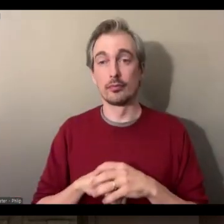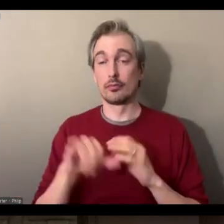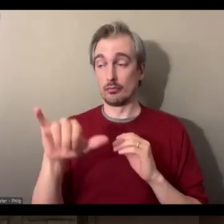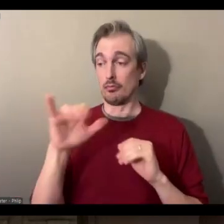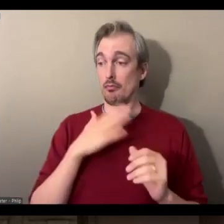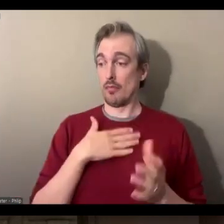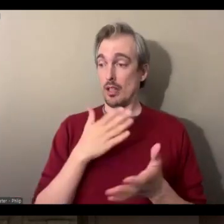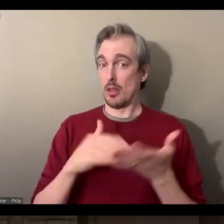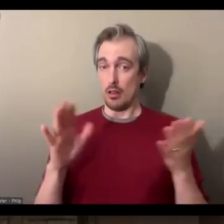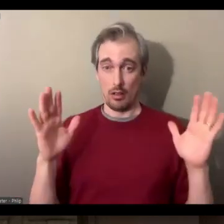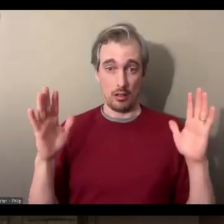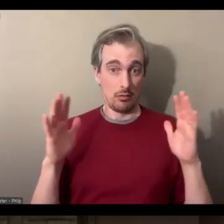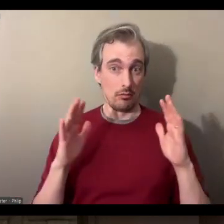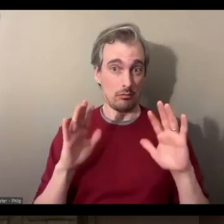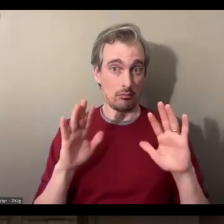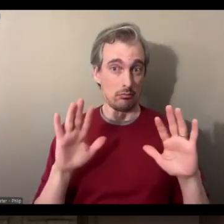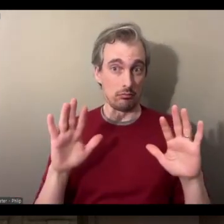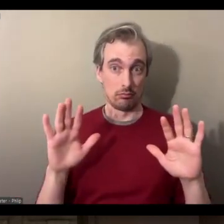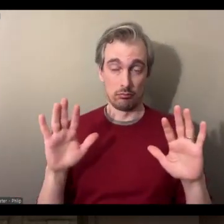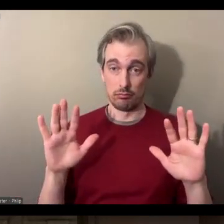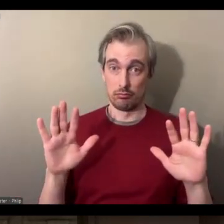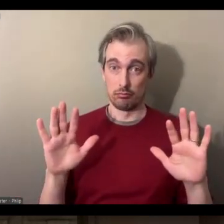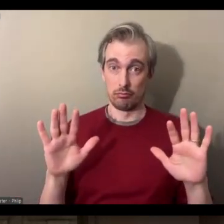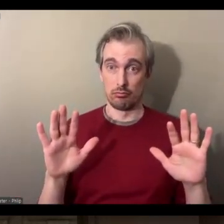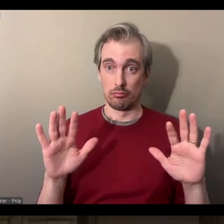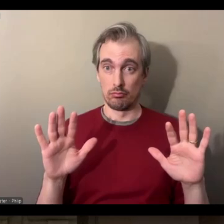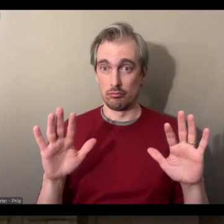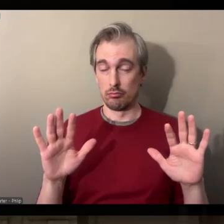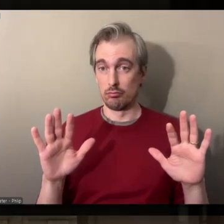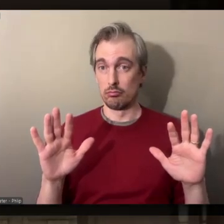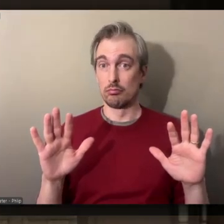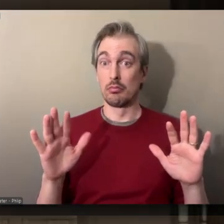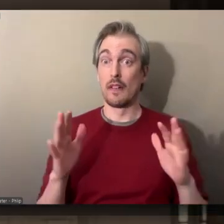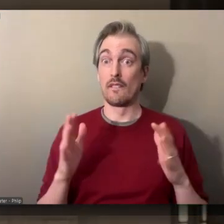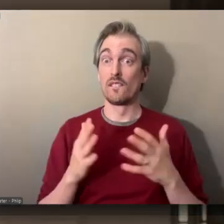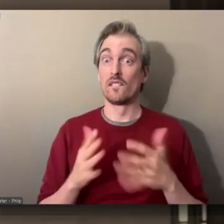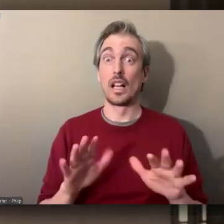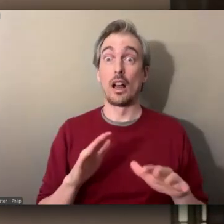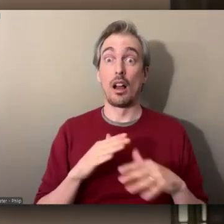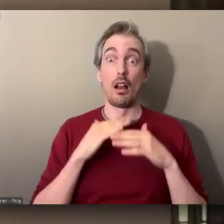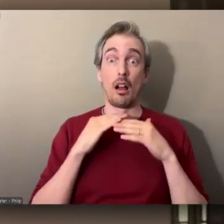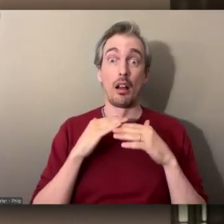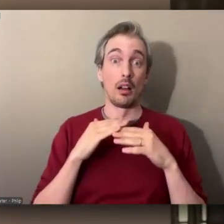because we are passing it over to the other side of this experience. I really want to have you